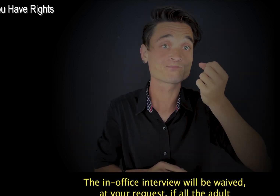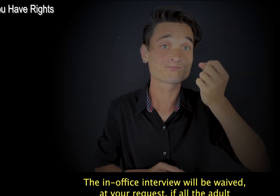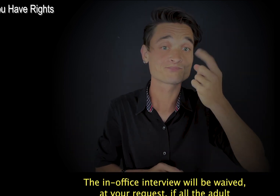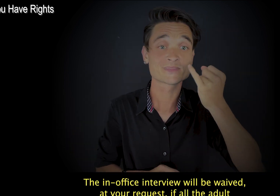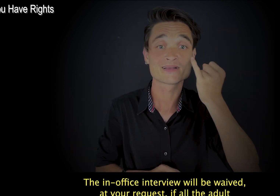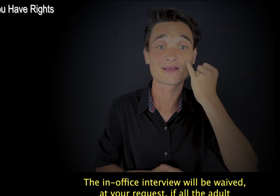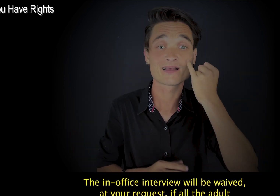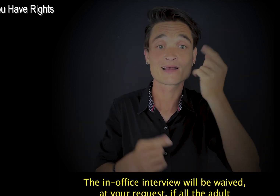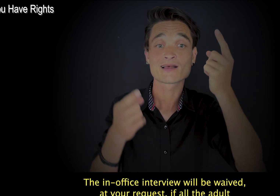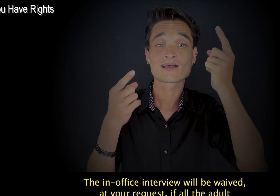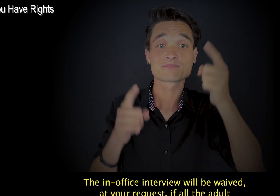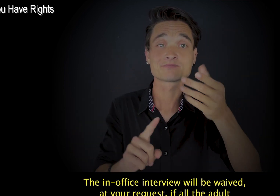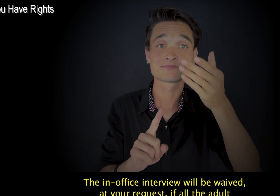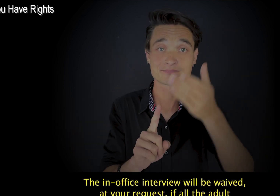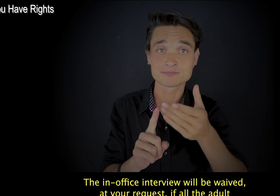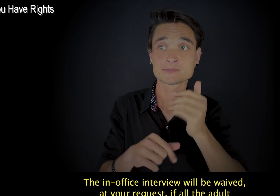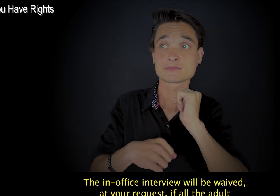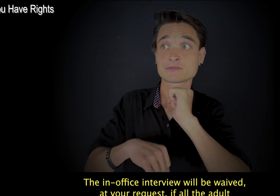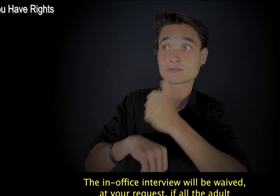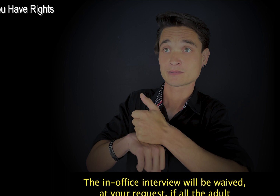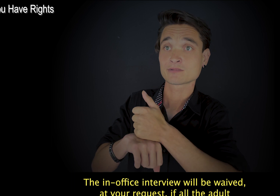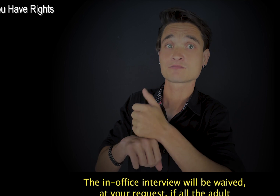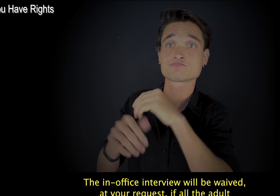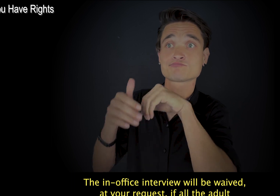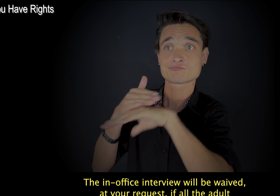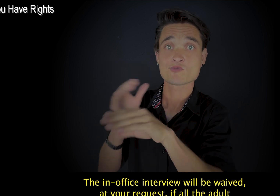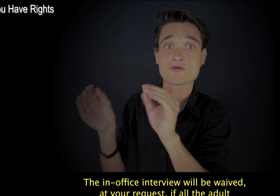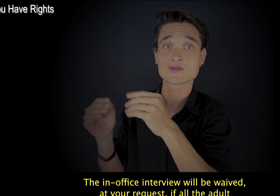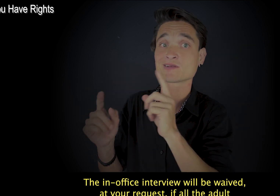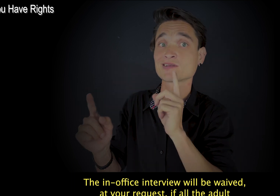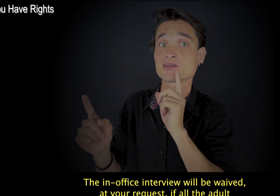The in-office interview will be waived, at your request, if all the adult